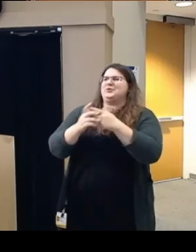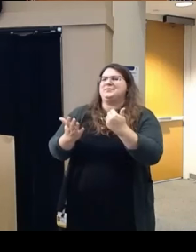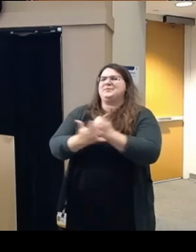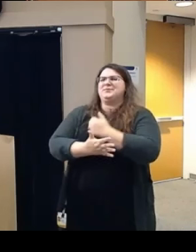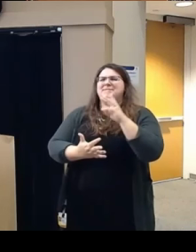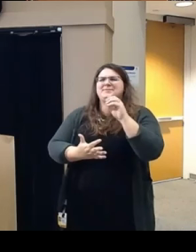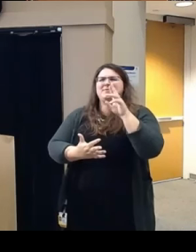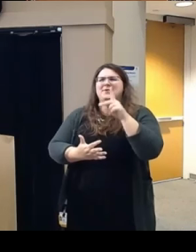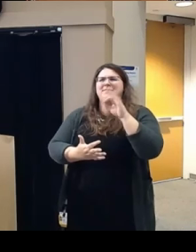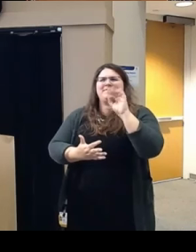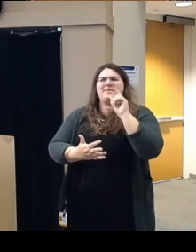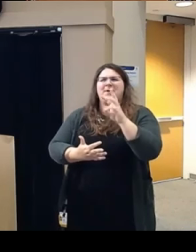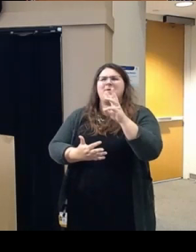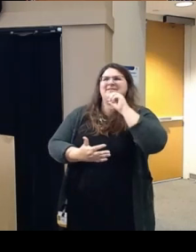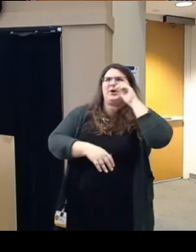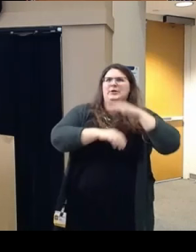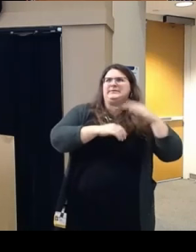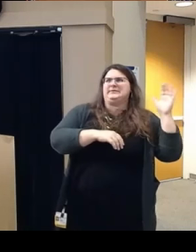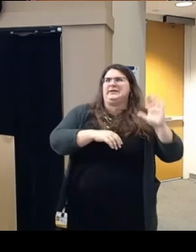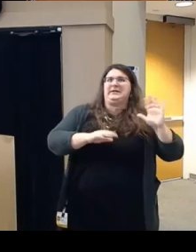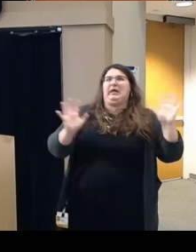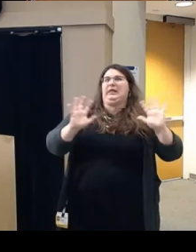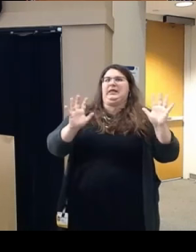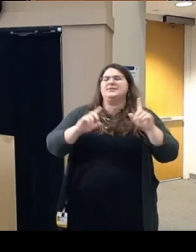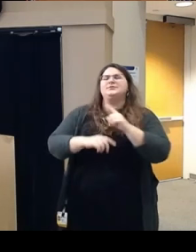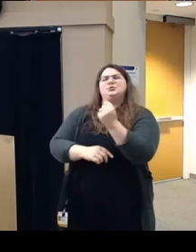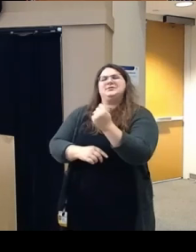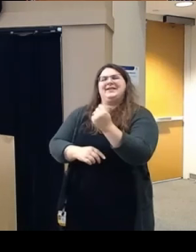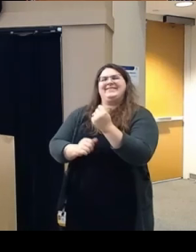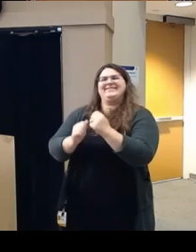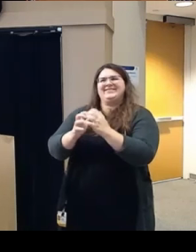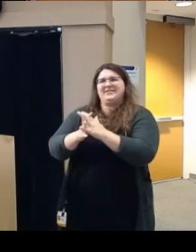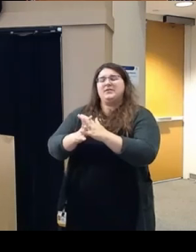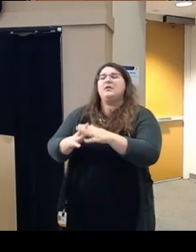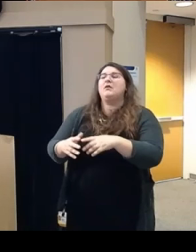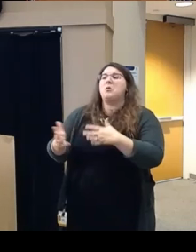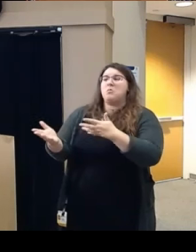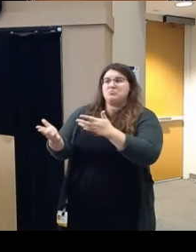and we already did a pilot on one of the units and the we got positive feedback about the workflow